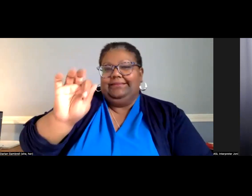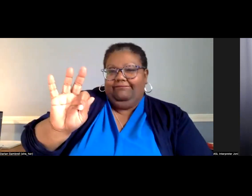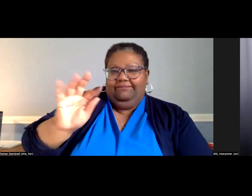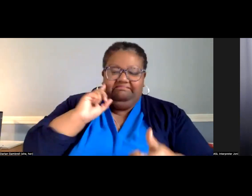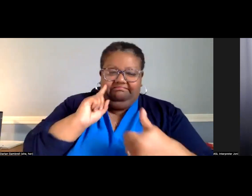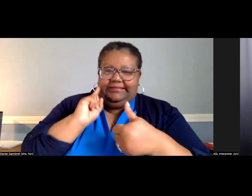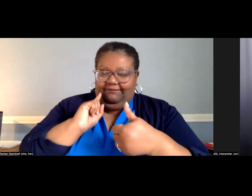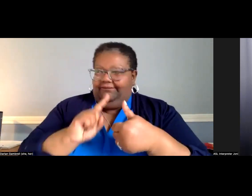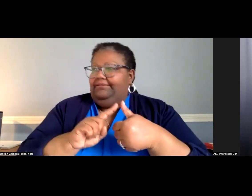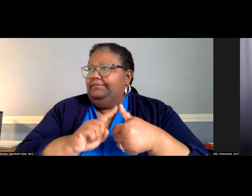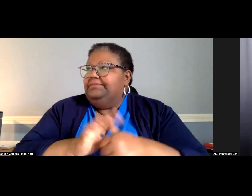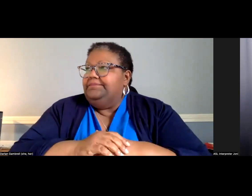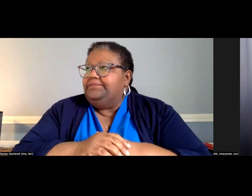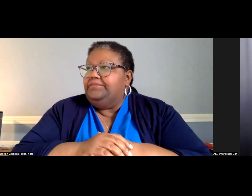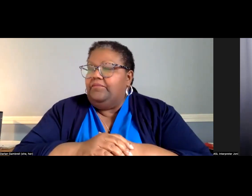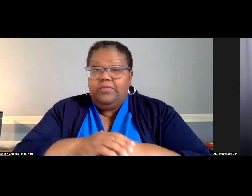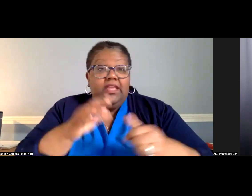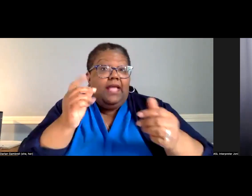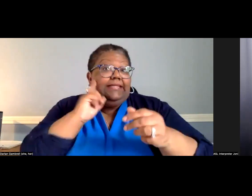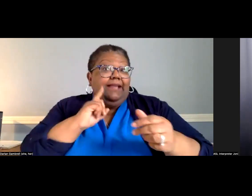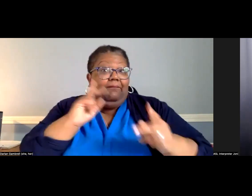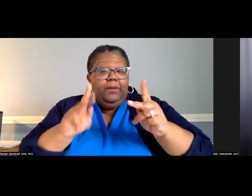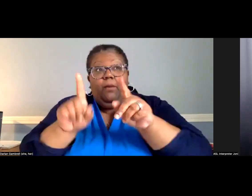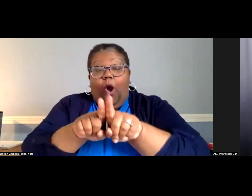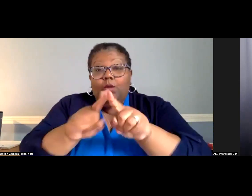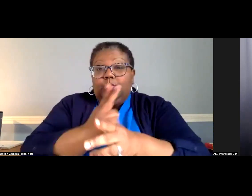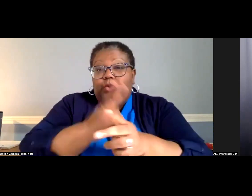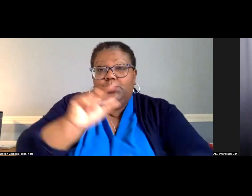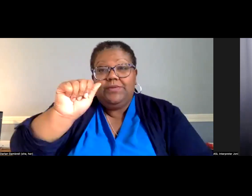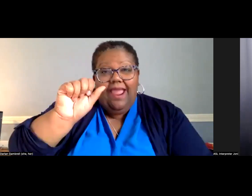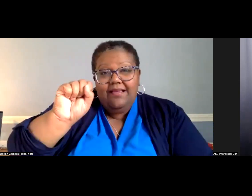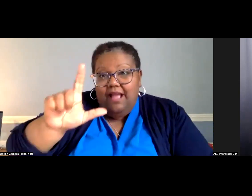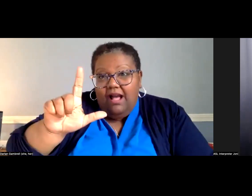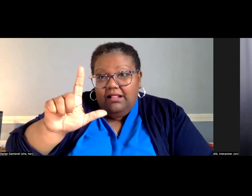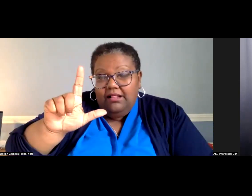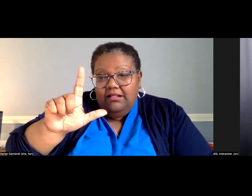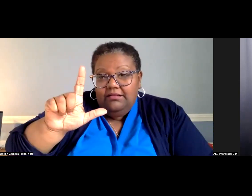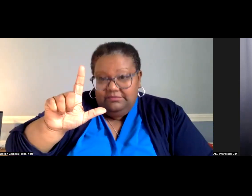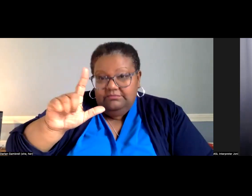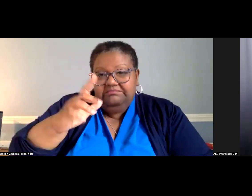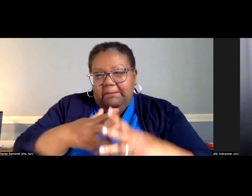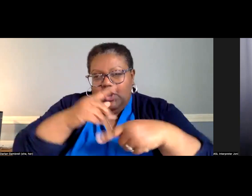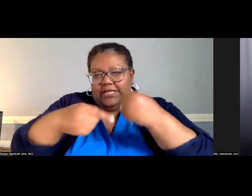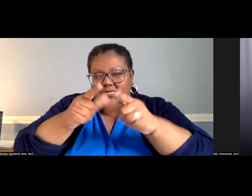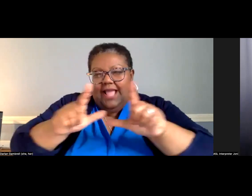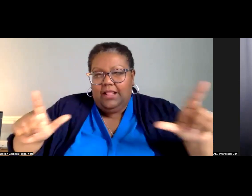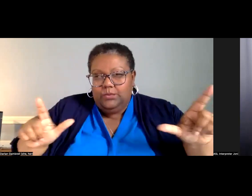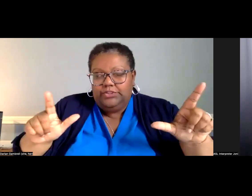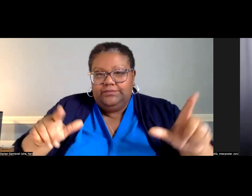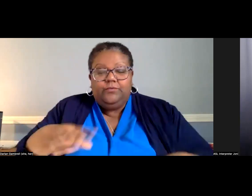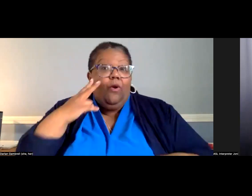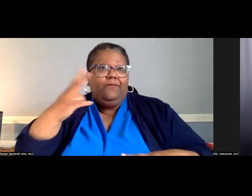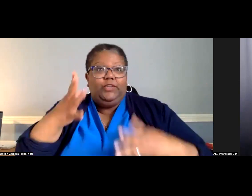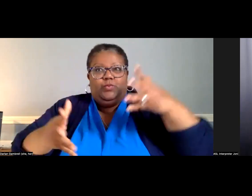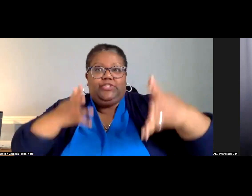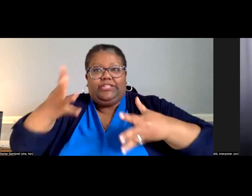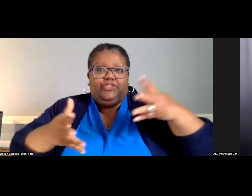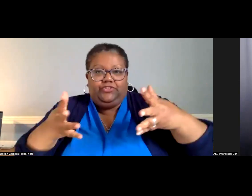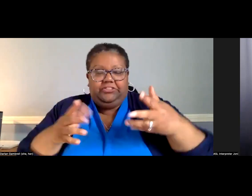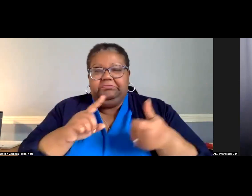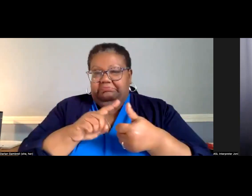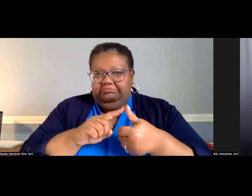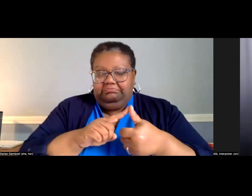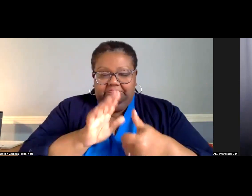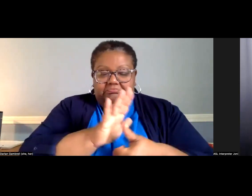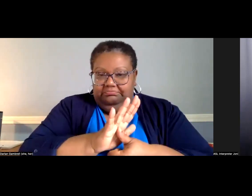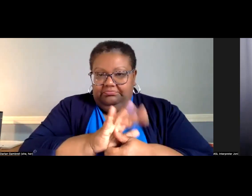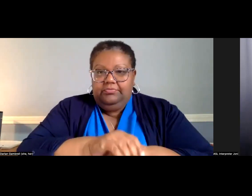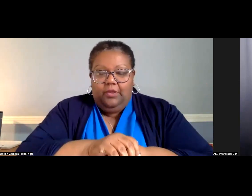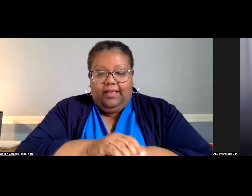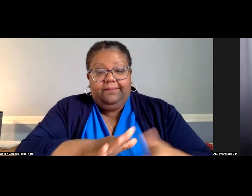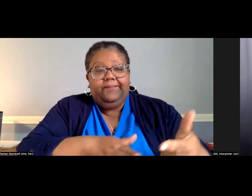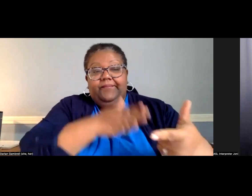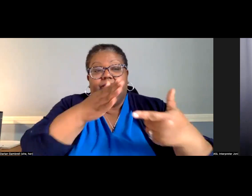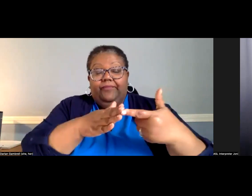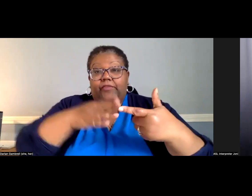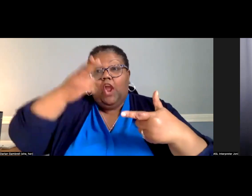deaf. secondly deaf people use American Sign Language or ASL. it's Visual and it contains